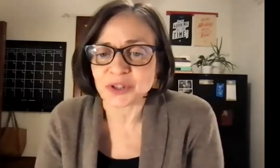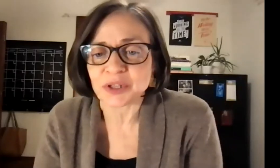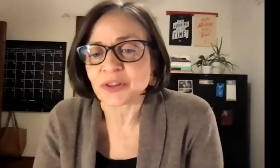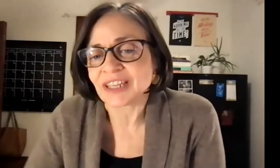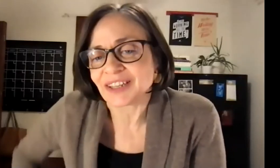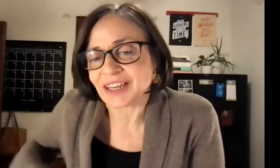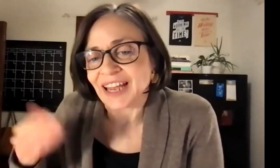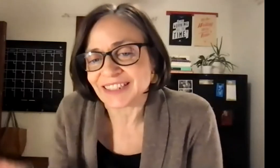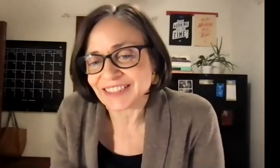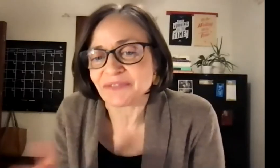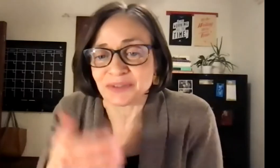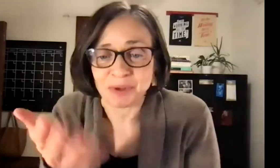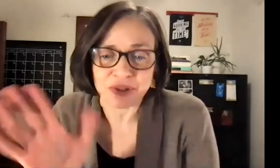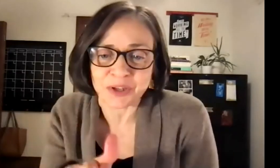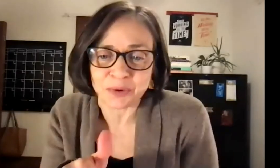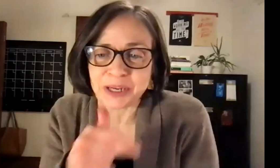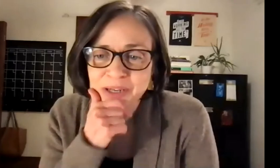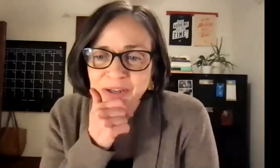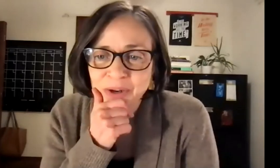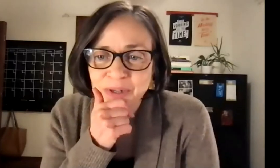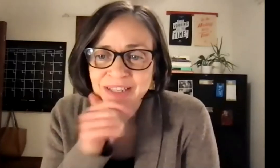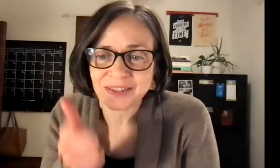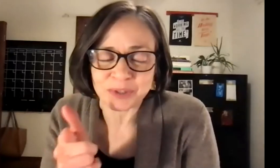secrets Lift every voice and we won't quit No justice no peace defeat Now